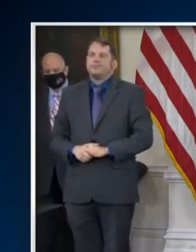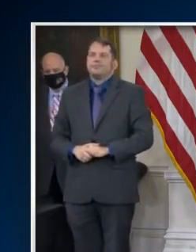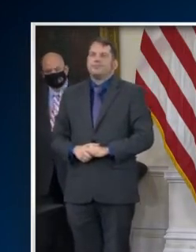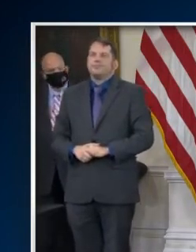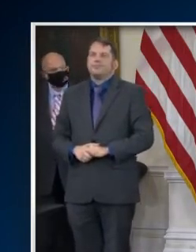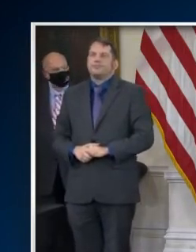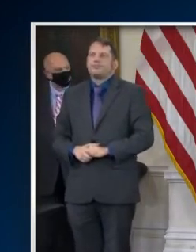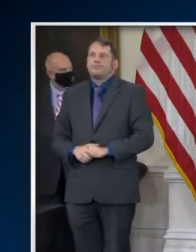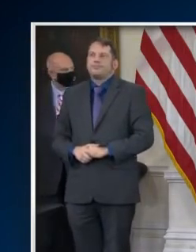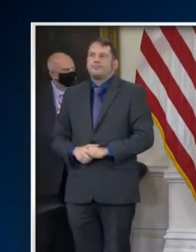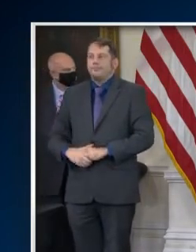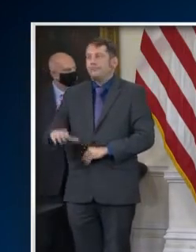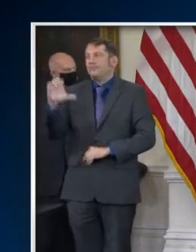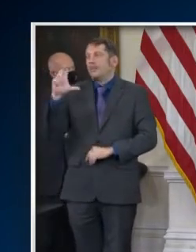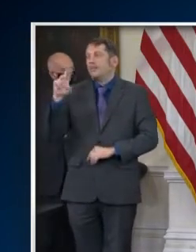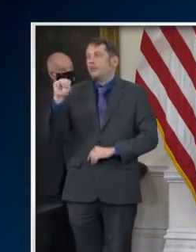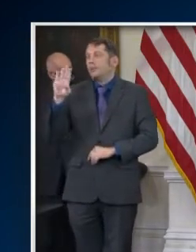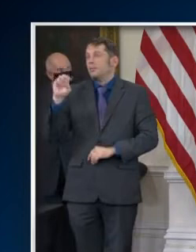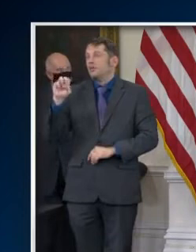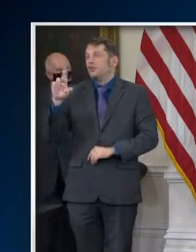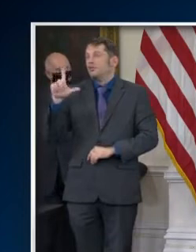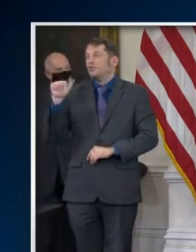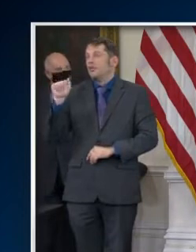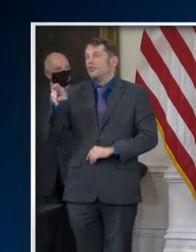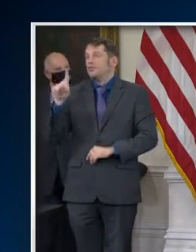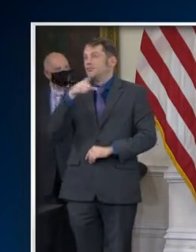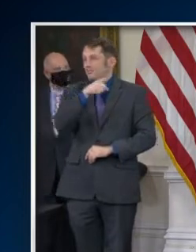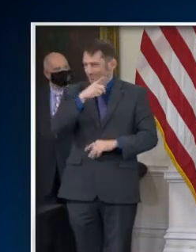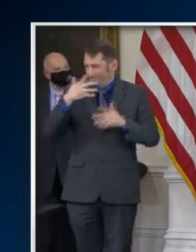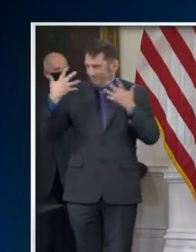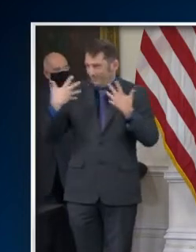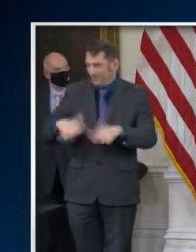NEED THE KNOWLEDGE OUT THE DOO TO GET THERE VACCINE.